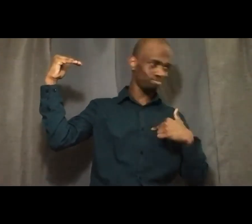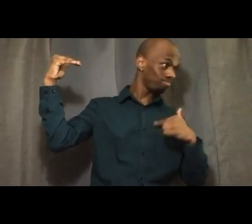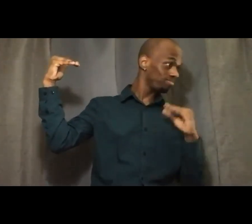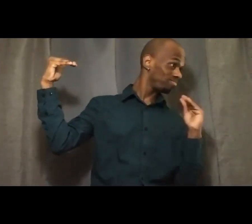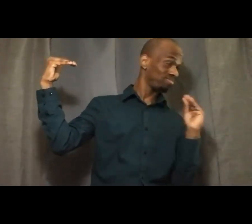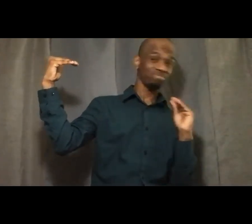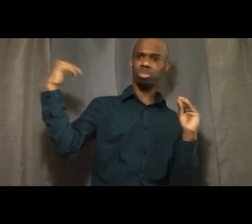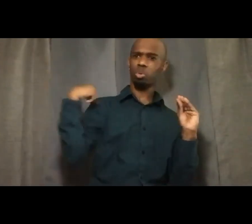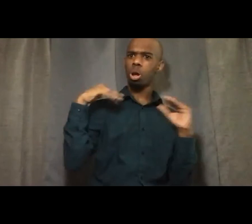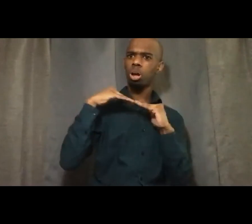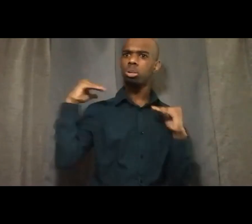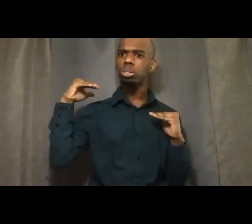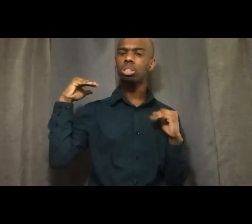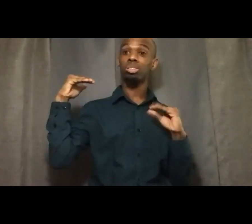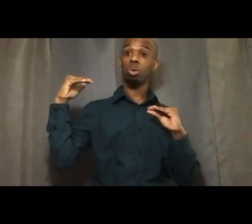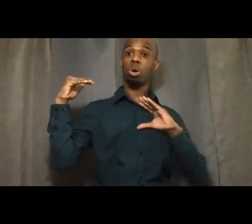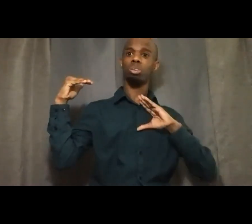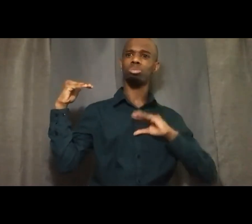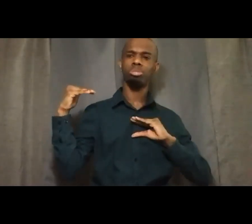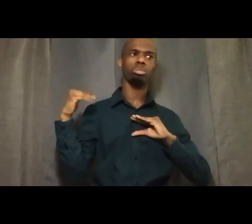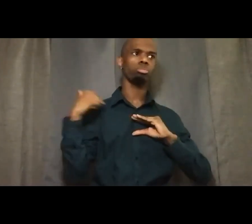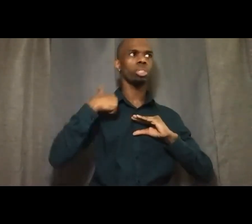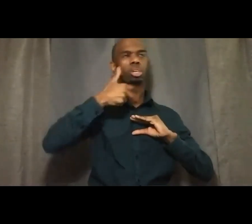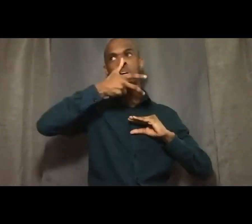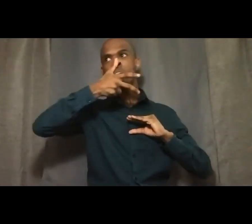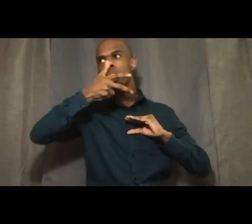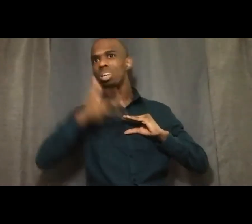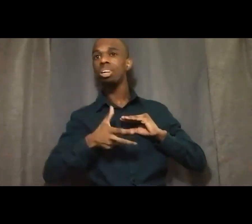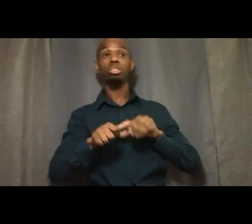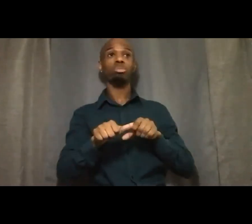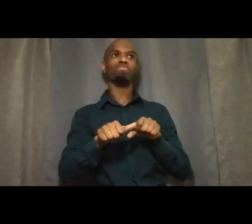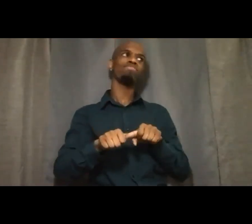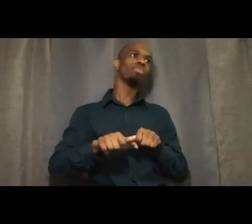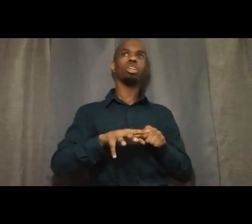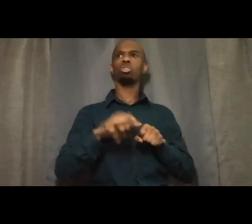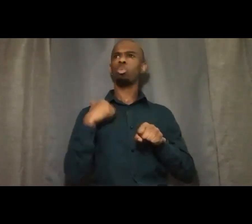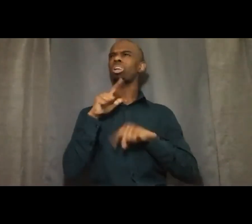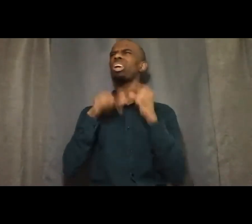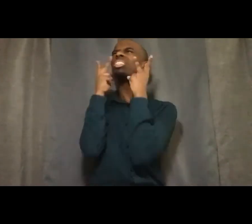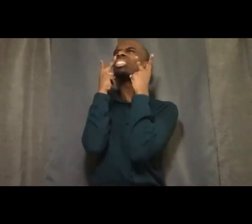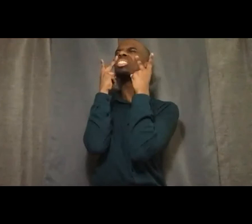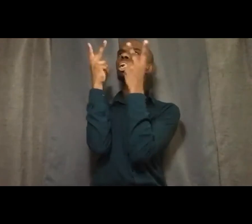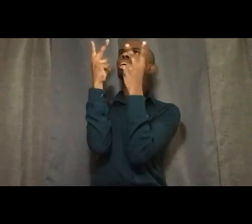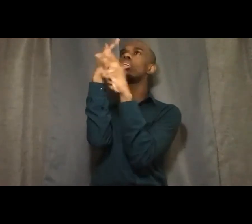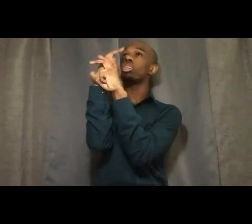that we can't do, we can't realize the vision. And so what's the point, right?